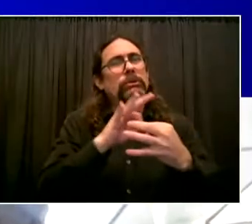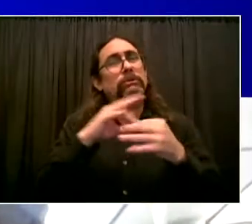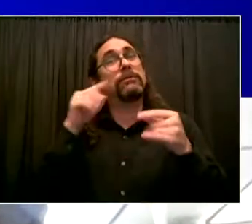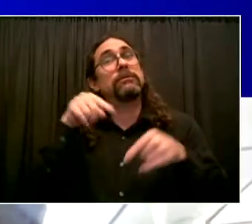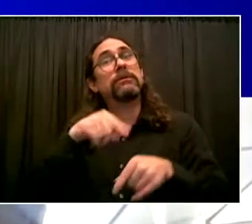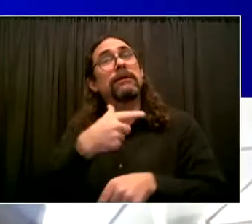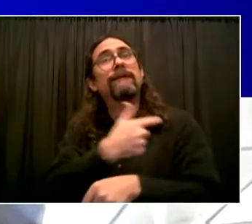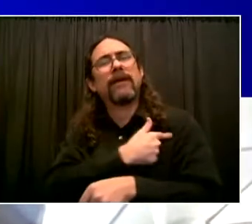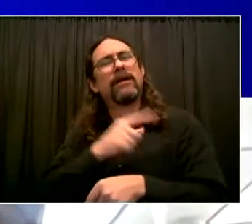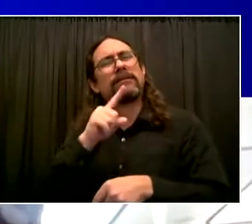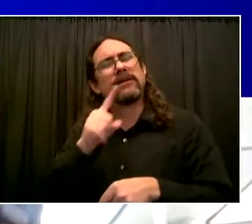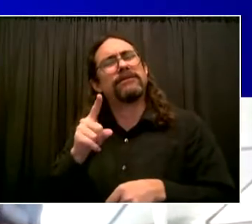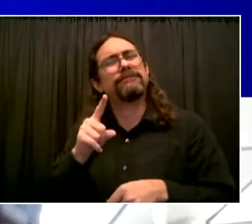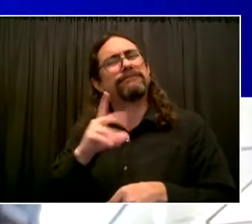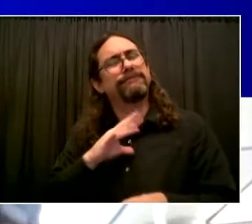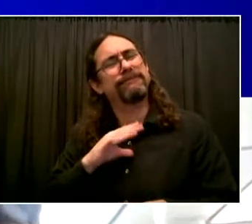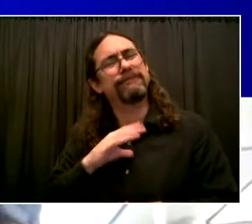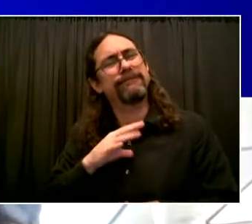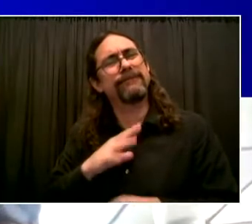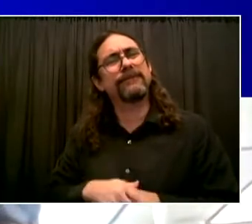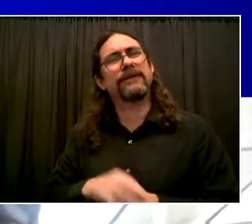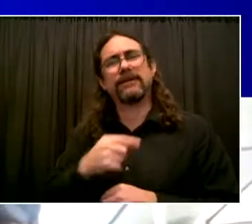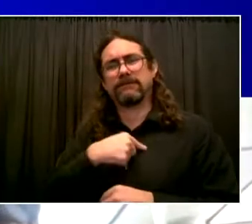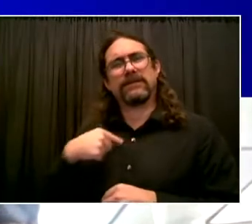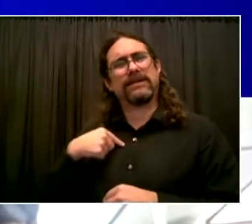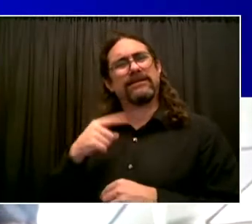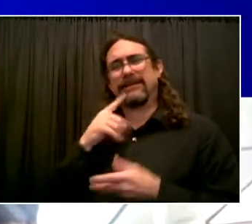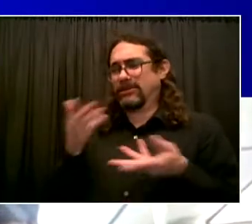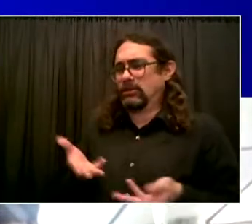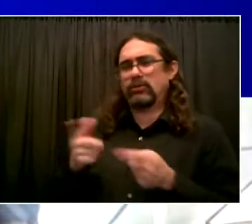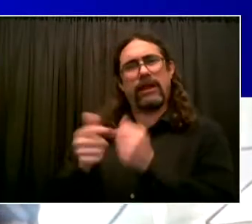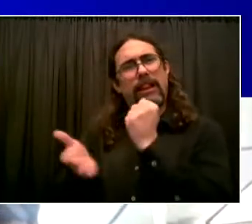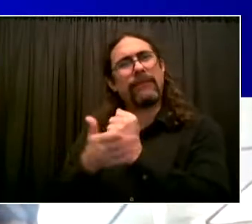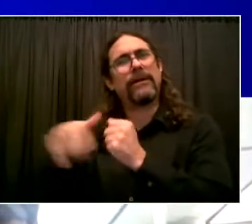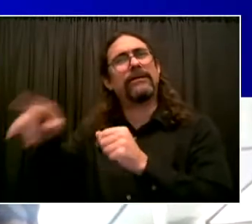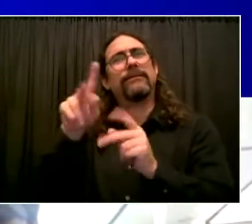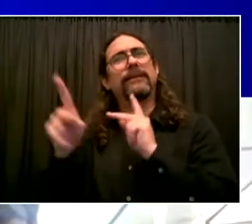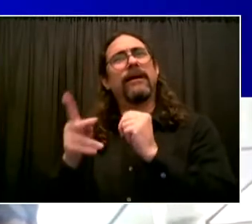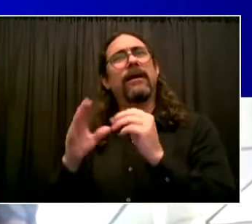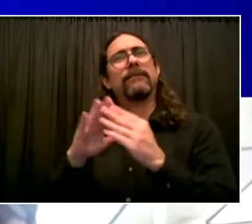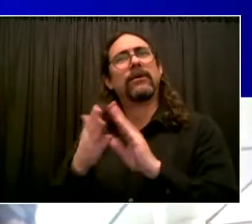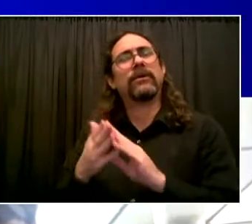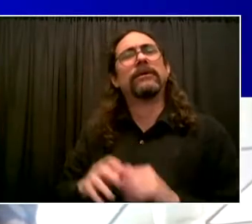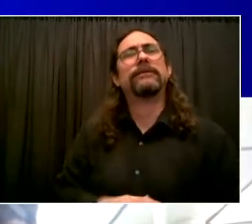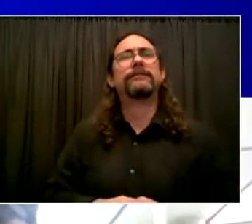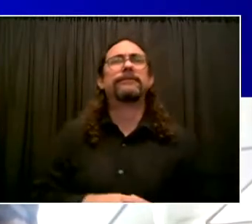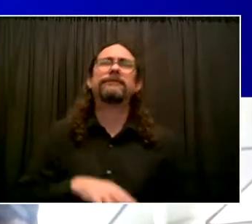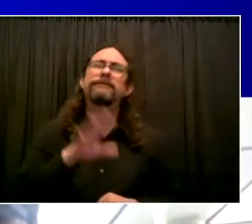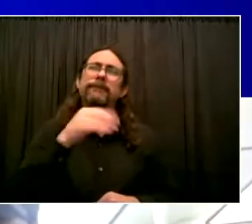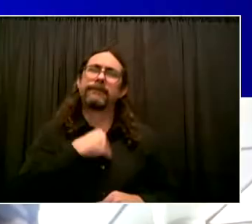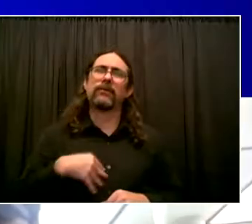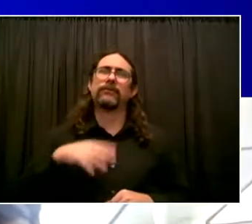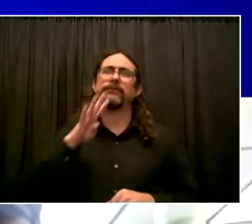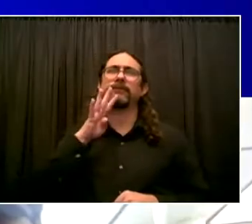FORWARD AND HELP OUR COMMUNITY OUT. NESTOR, WHAT